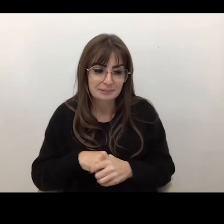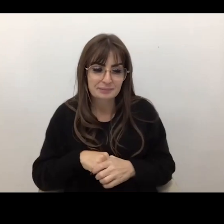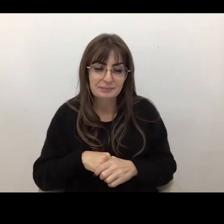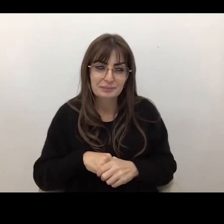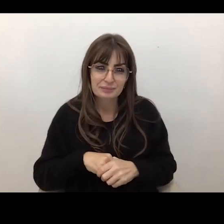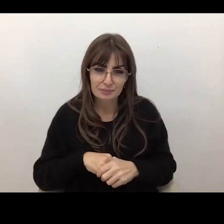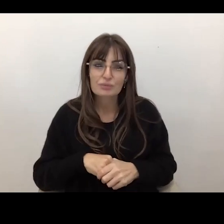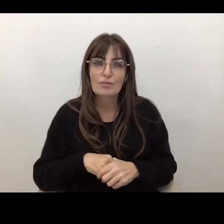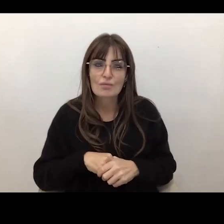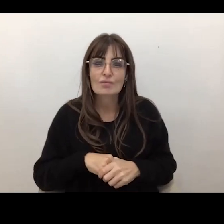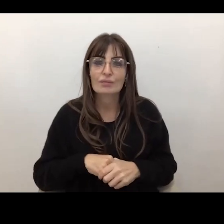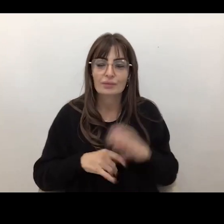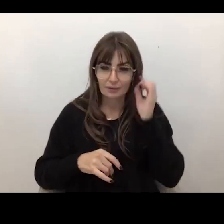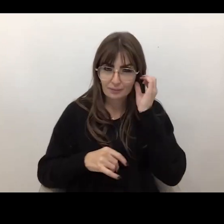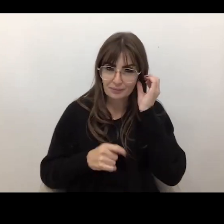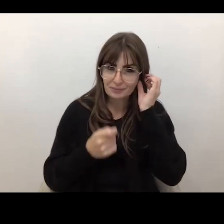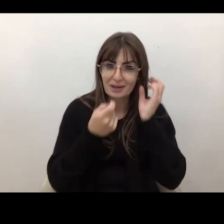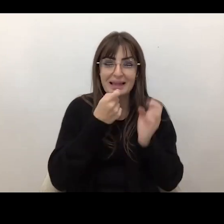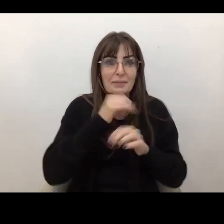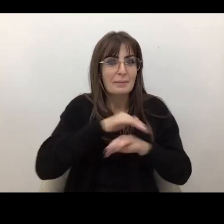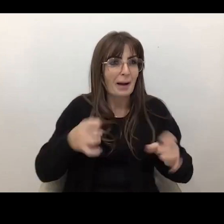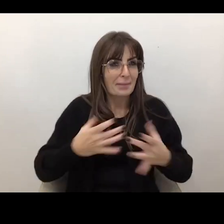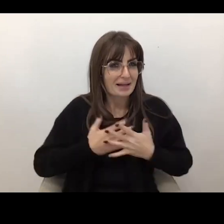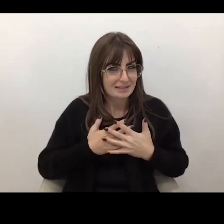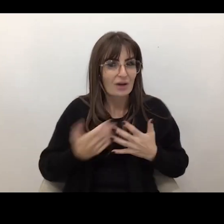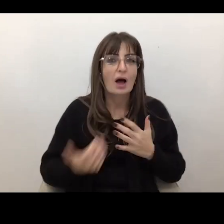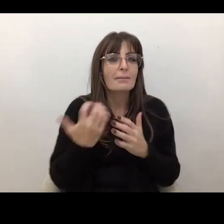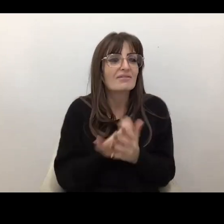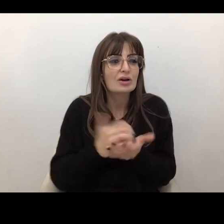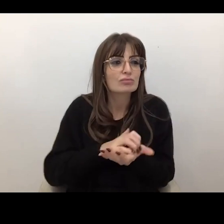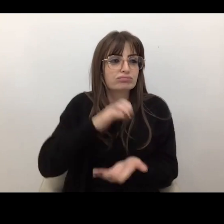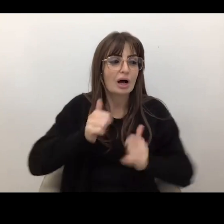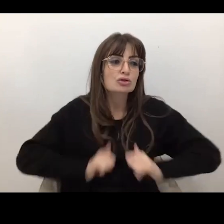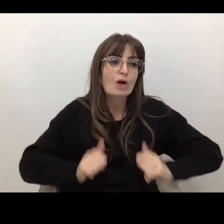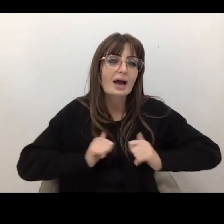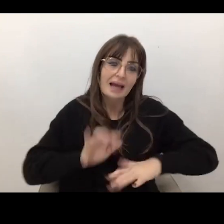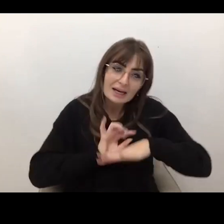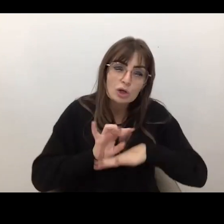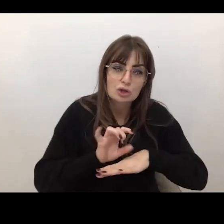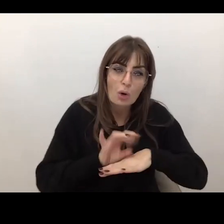A bit of introduction about myself was that I am a fundraising trainer and consultant. My background